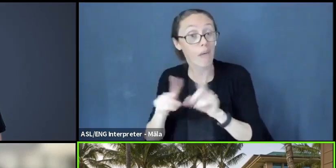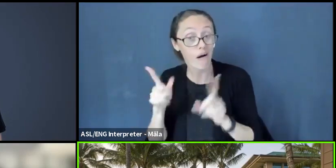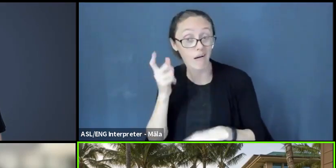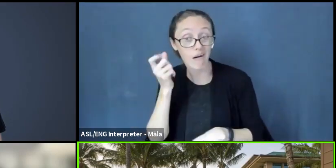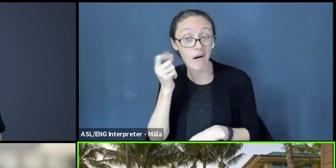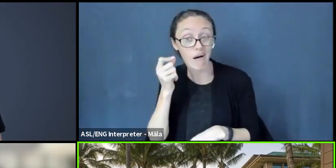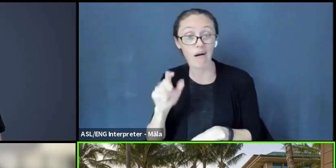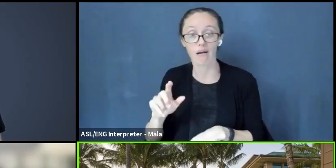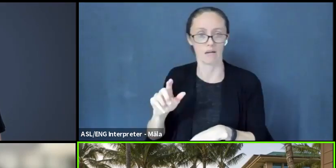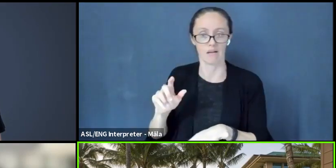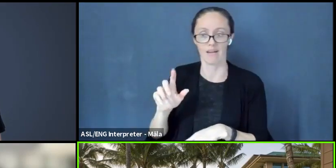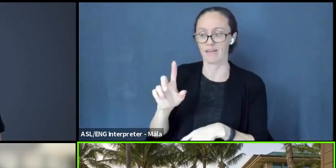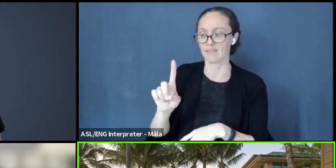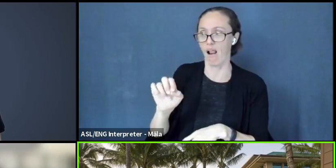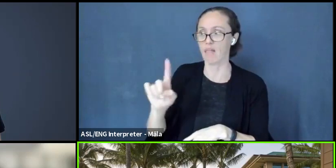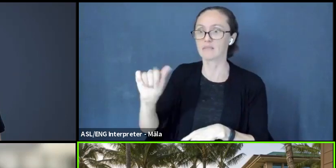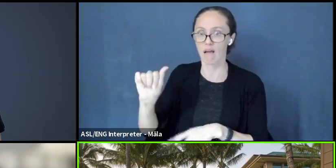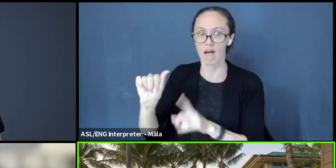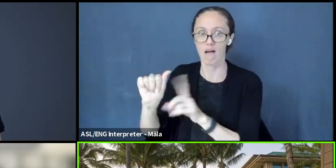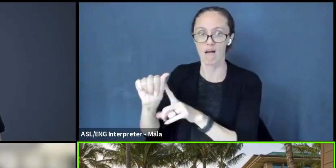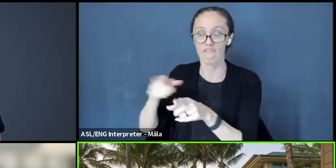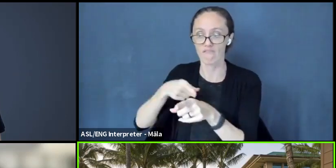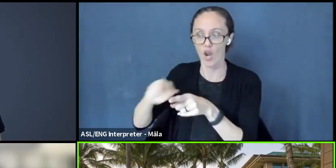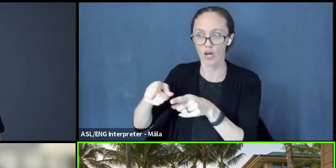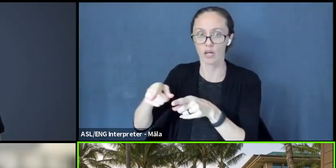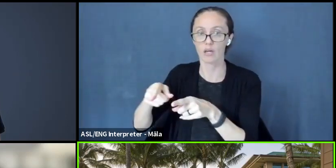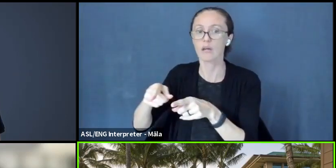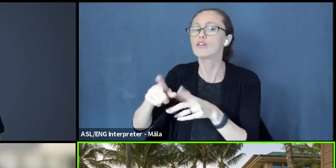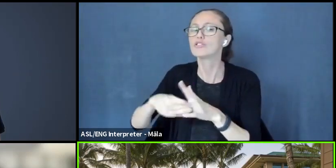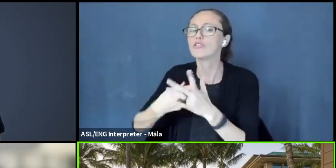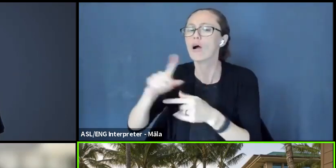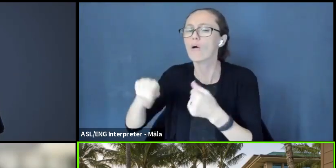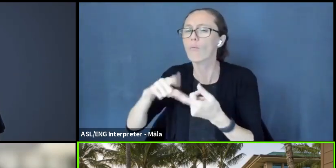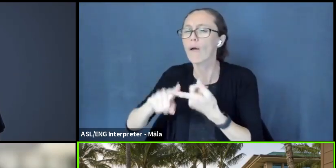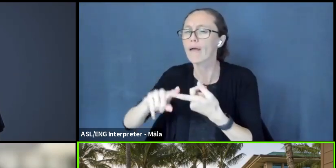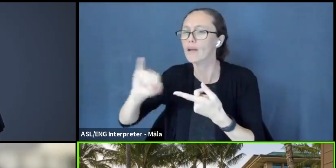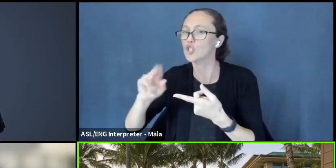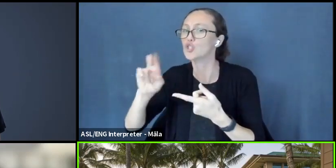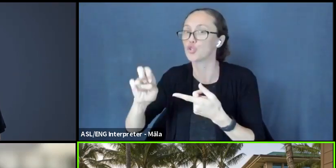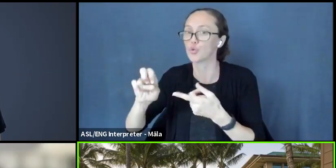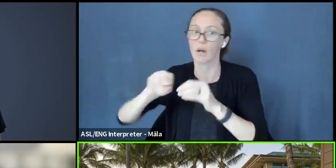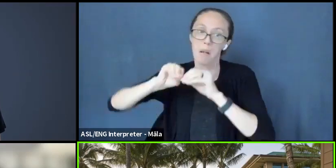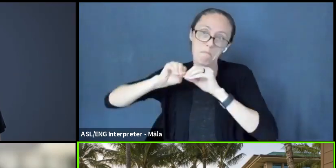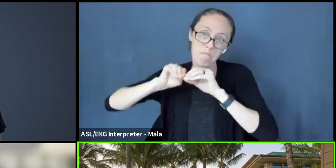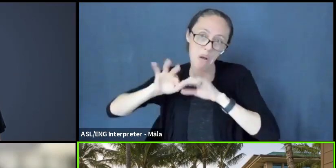Delta variant really started to take hold this June and by June and July, evidence was